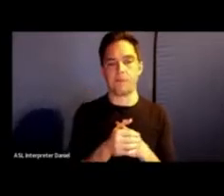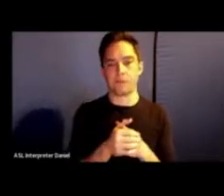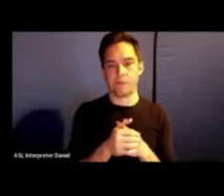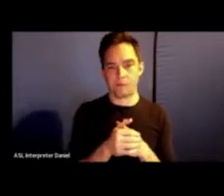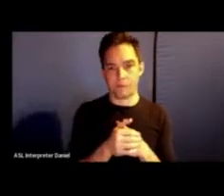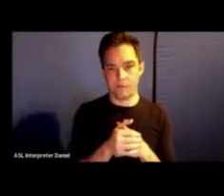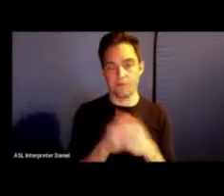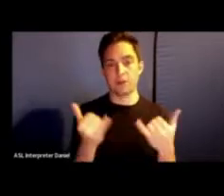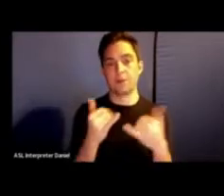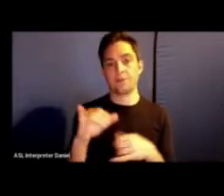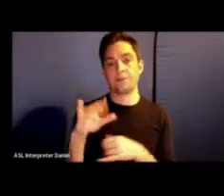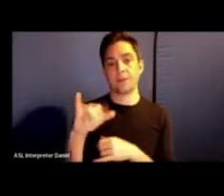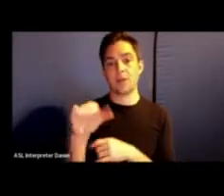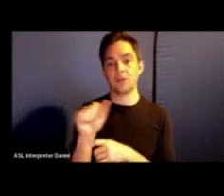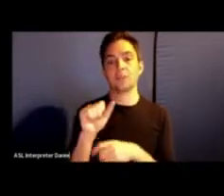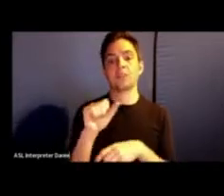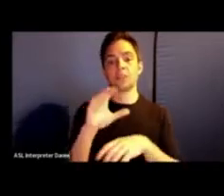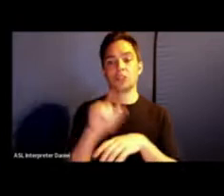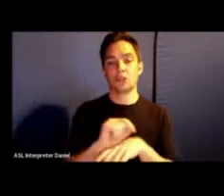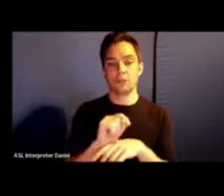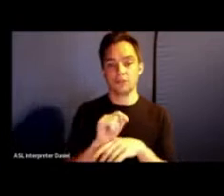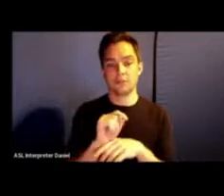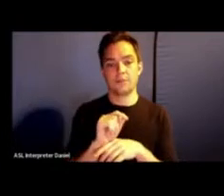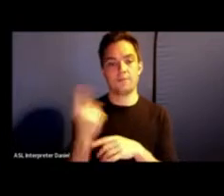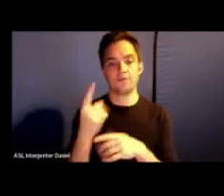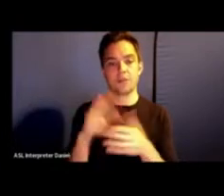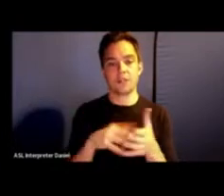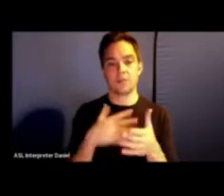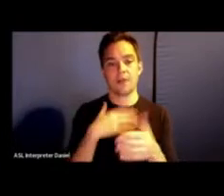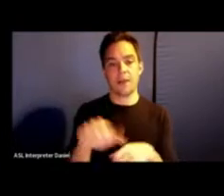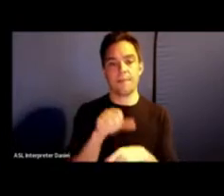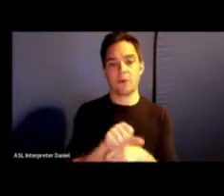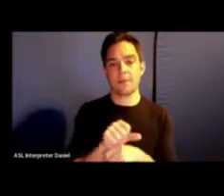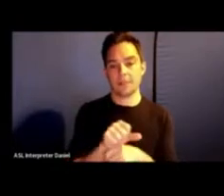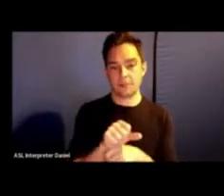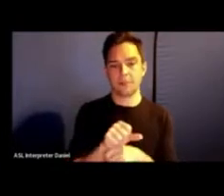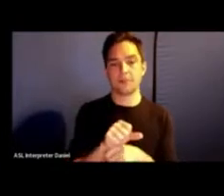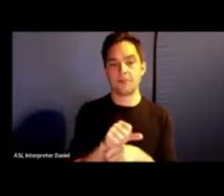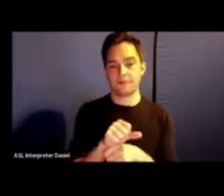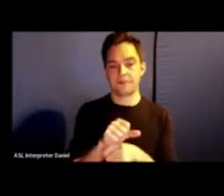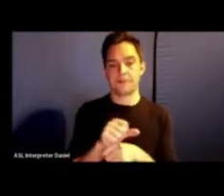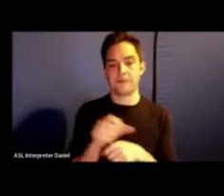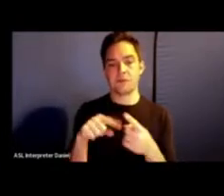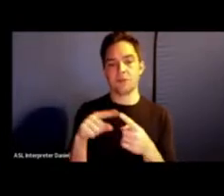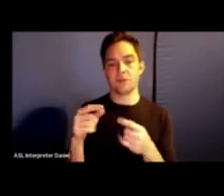Iris consulting, are always scheduled my appointment that when she leaves the last appointment, which is about